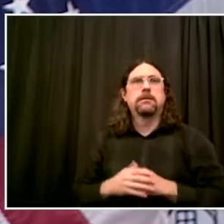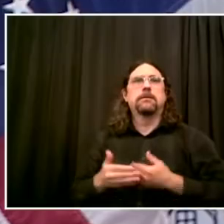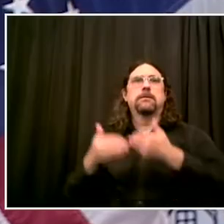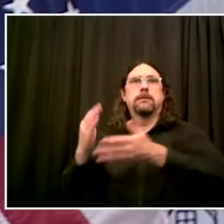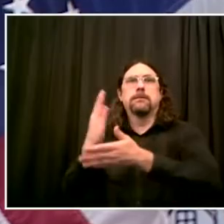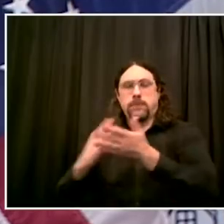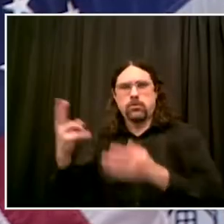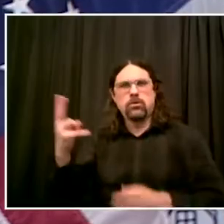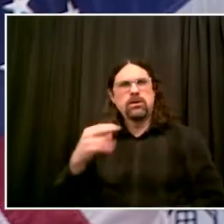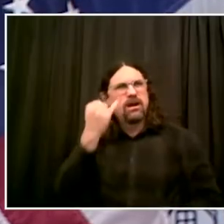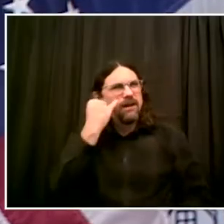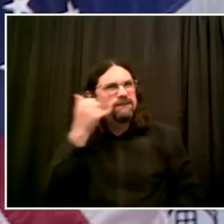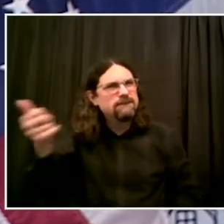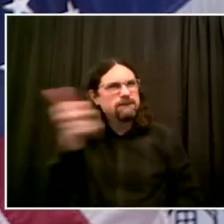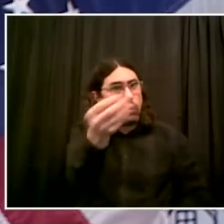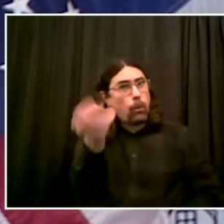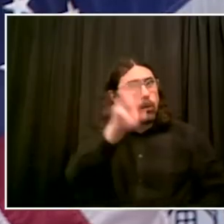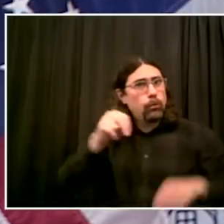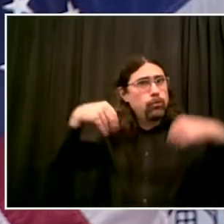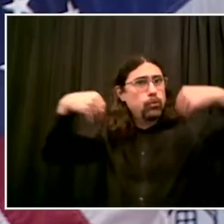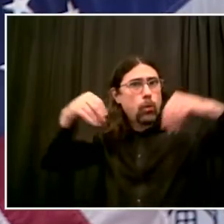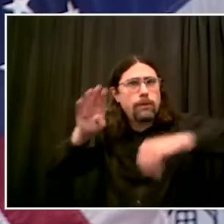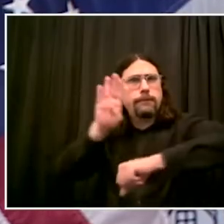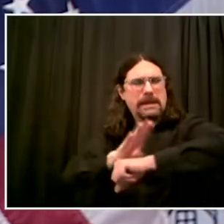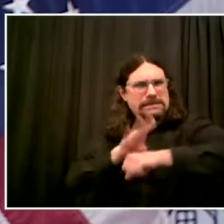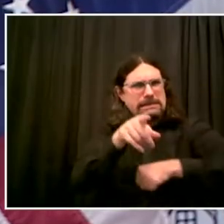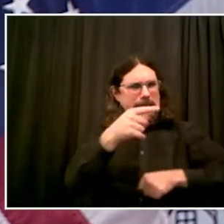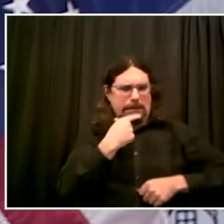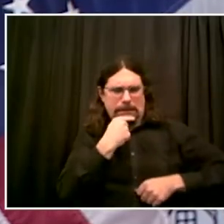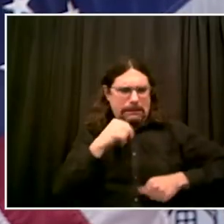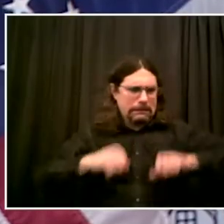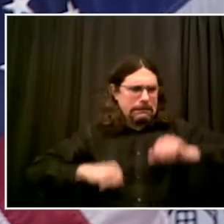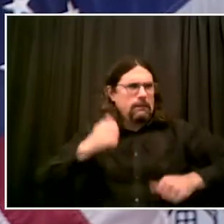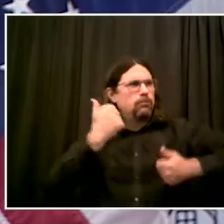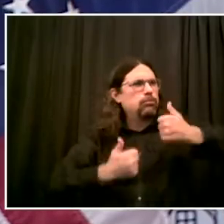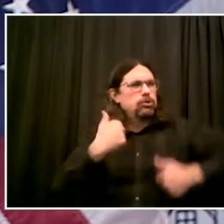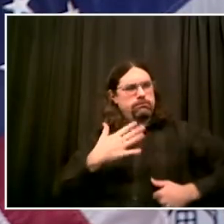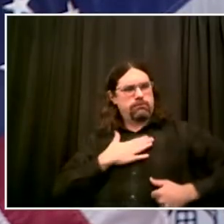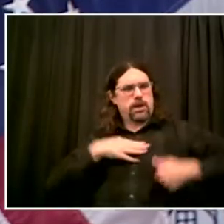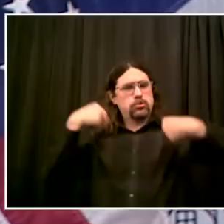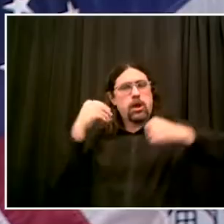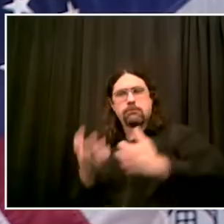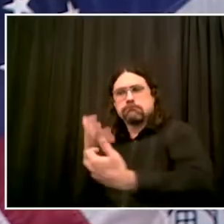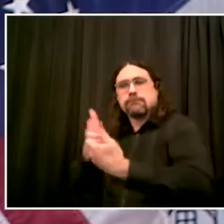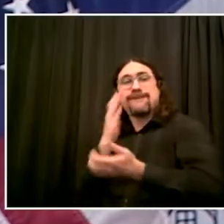F IYOU ARE A SBUINESS OWNER, IT EXPLAINS WHAT YOU NEED TO DO.